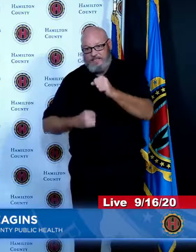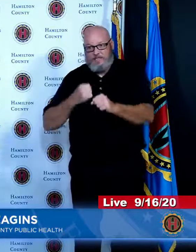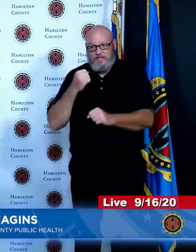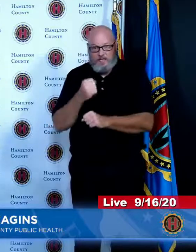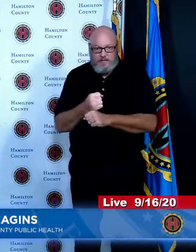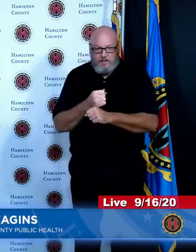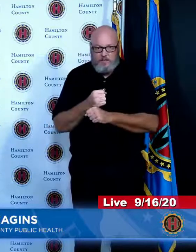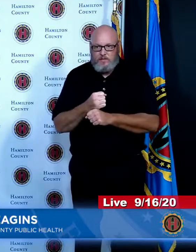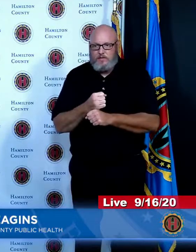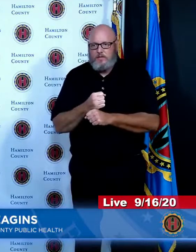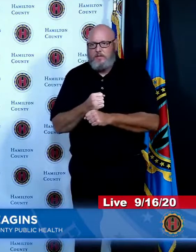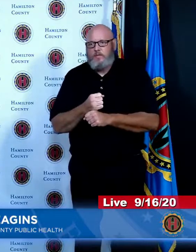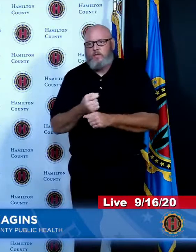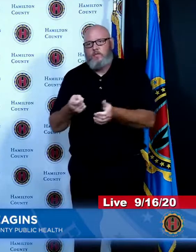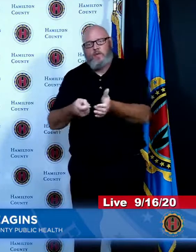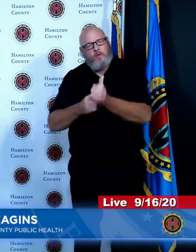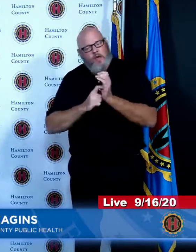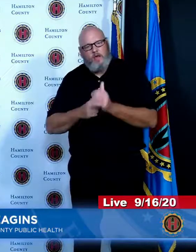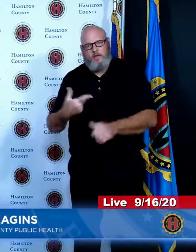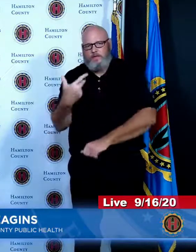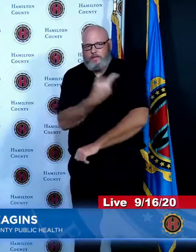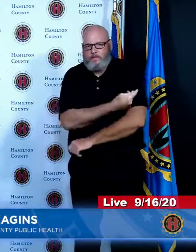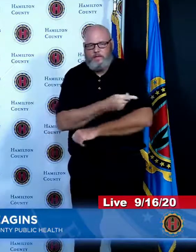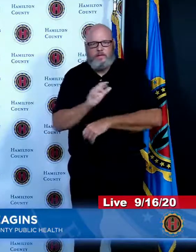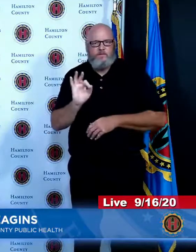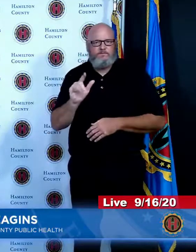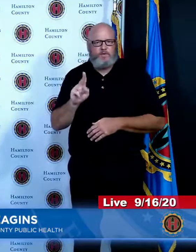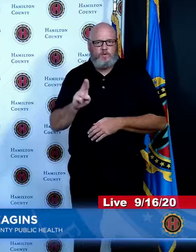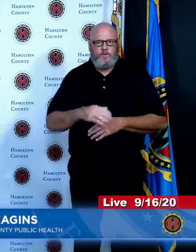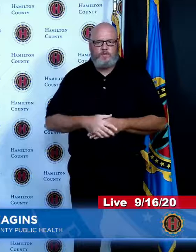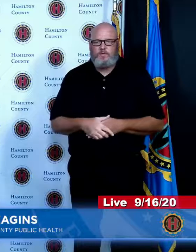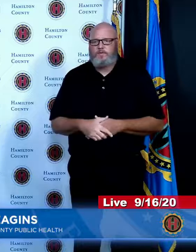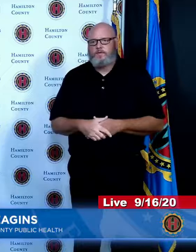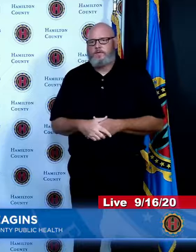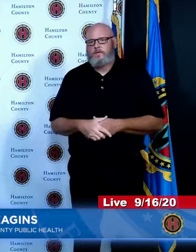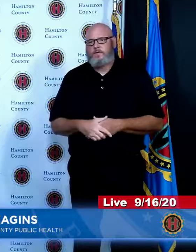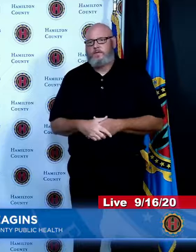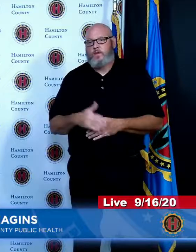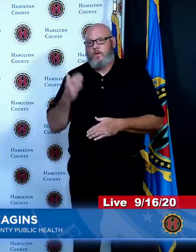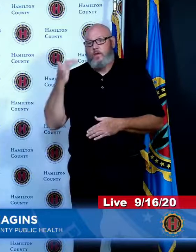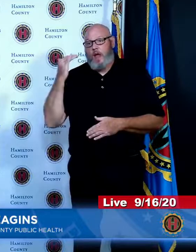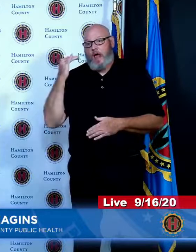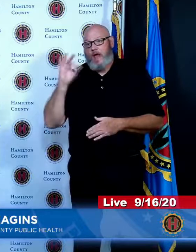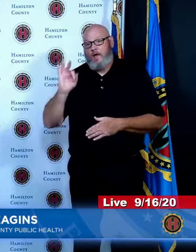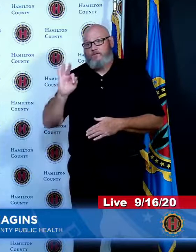because influenza-like illness can be indistinguishable from Covid-19